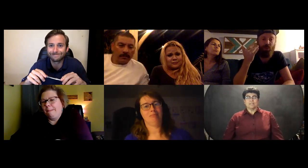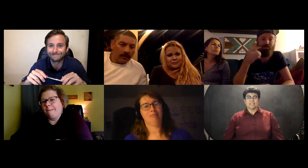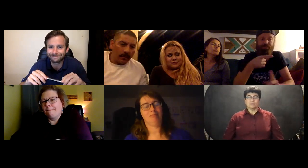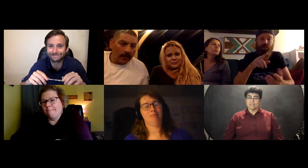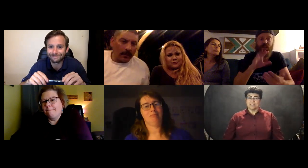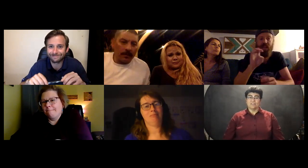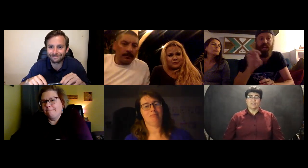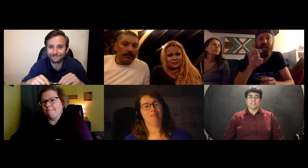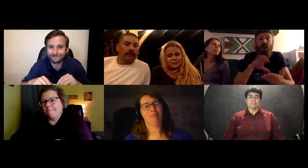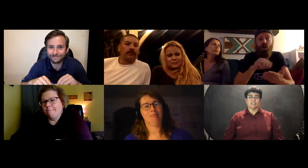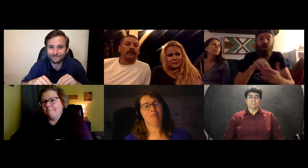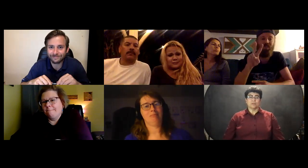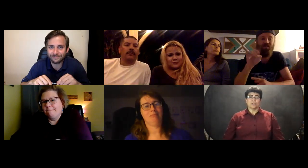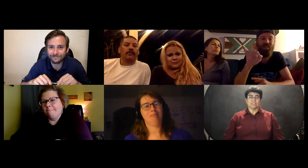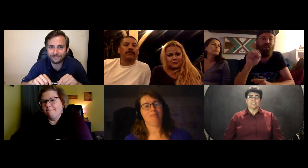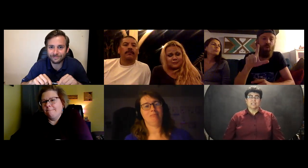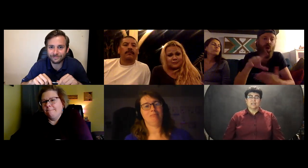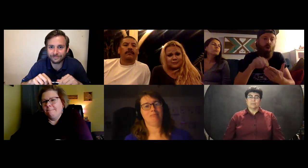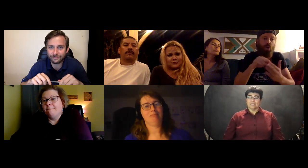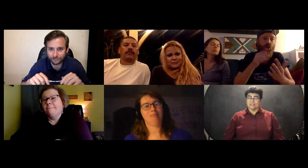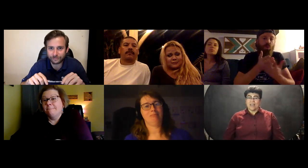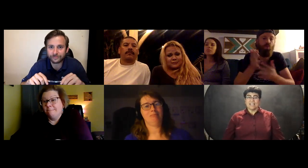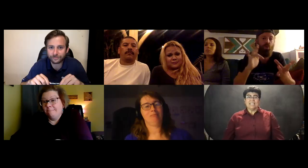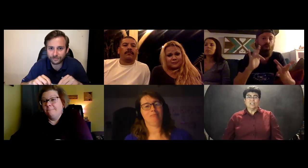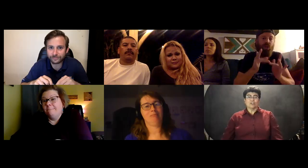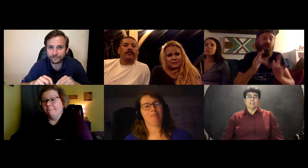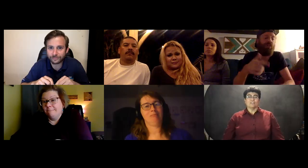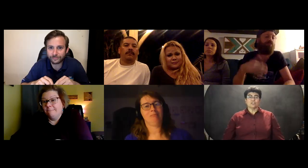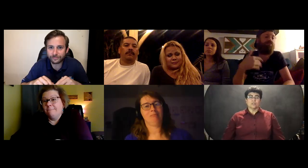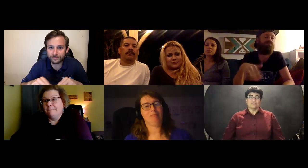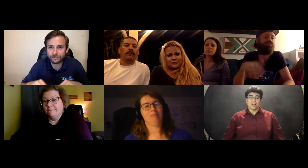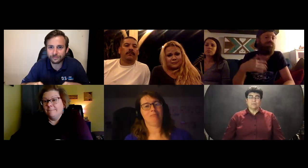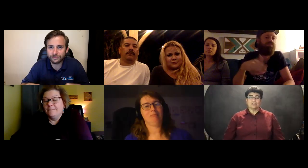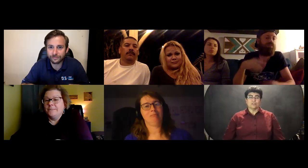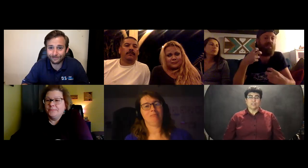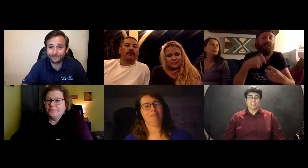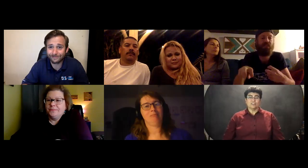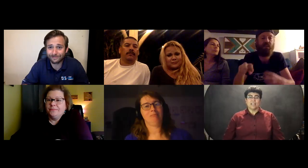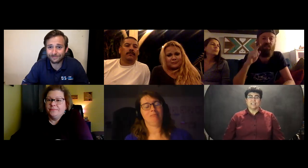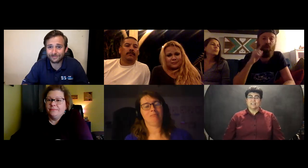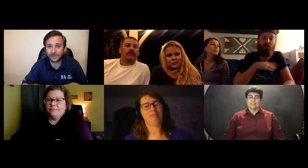it's been a very different experience because of that e-learning virtual environment